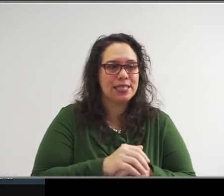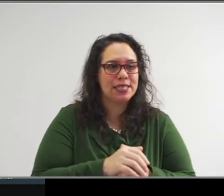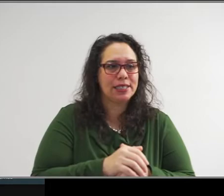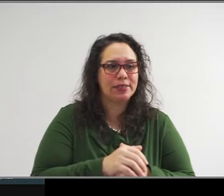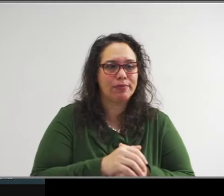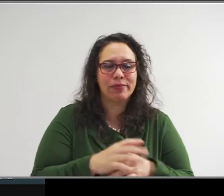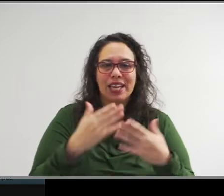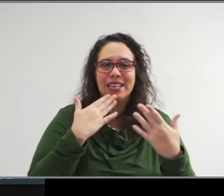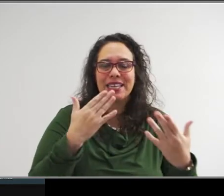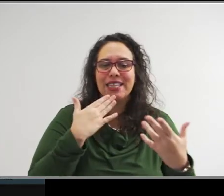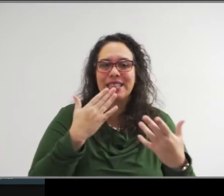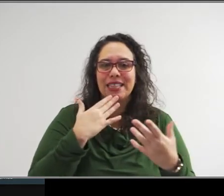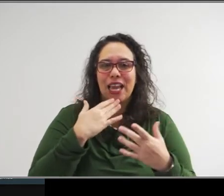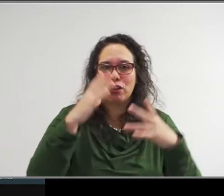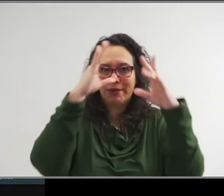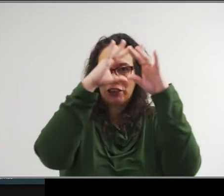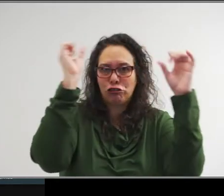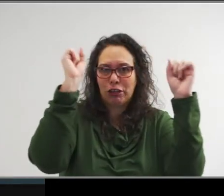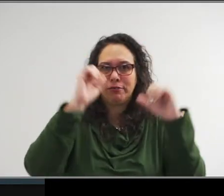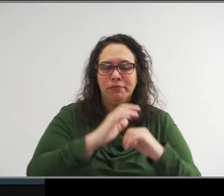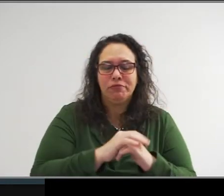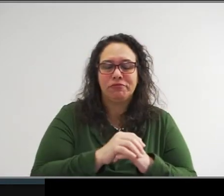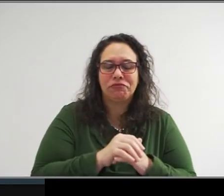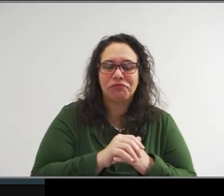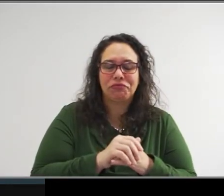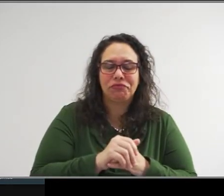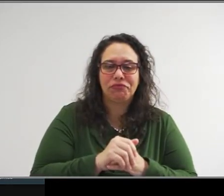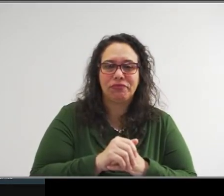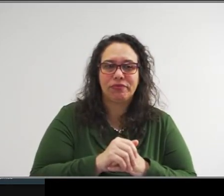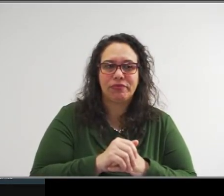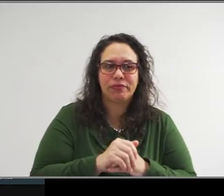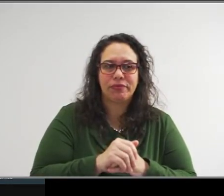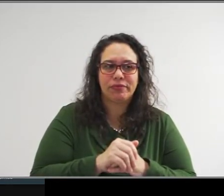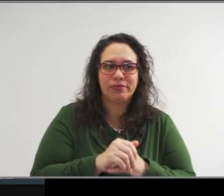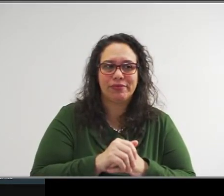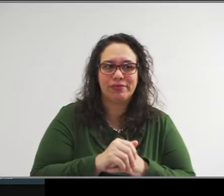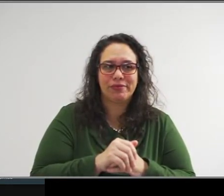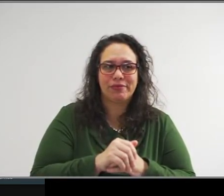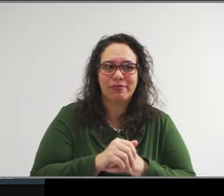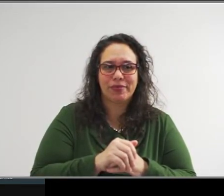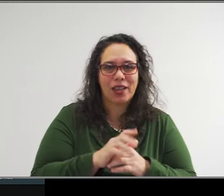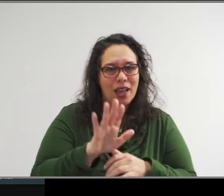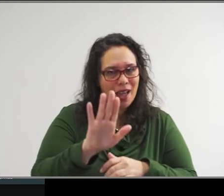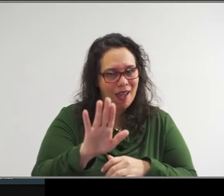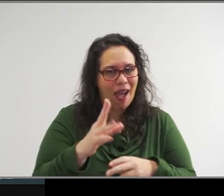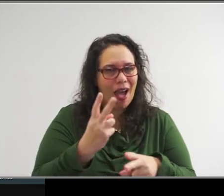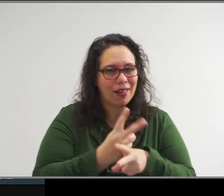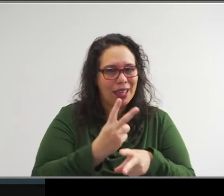Thank you, Madam chair. And I think I'll keep it to a minimum since we had a good